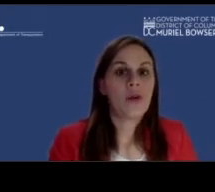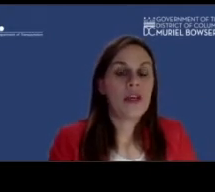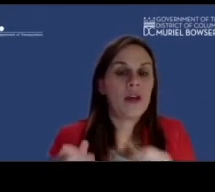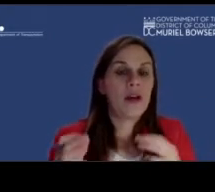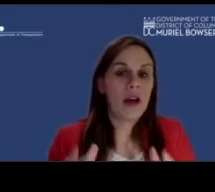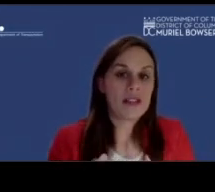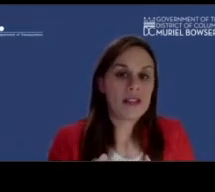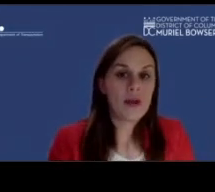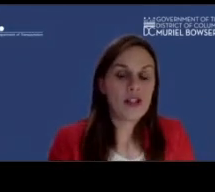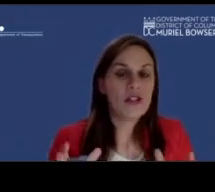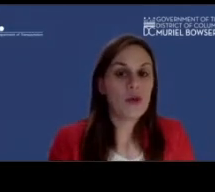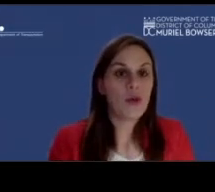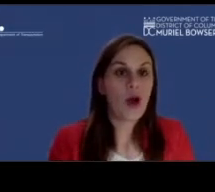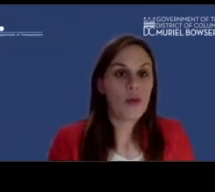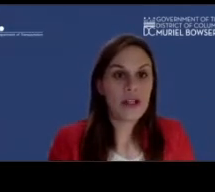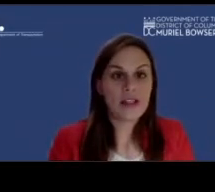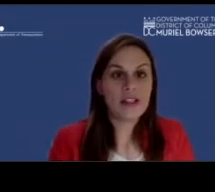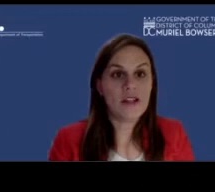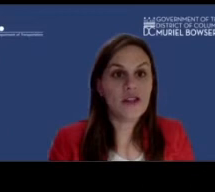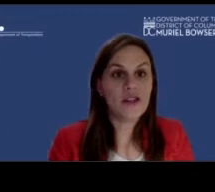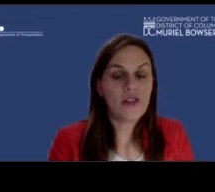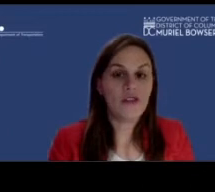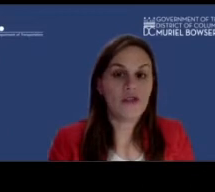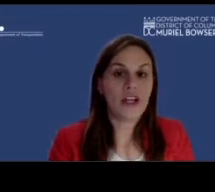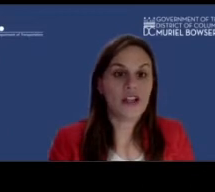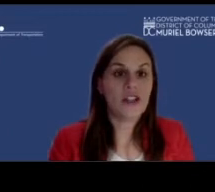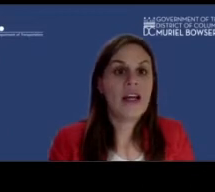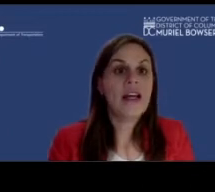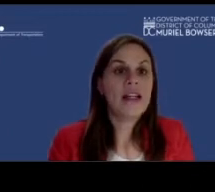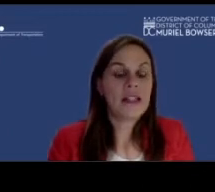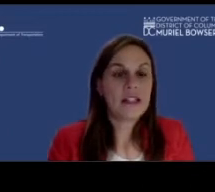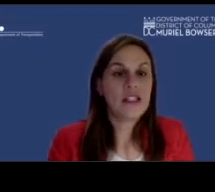so the as i mentioned the property at the center of the intersection needed